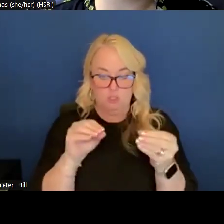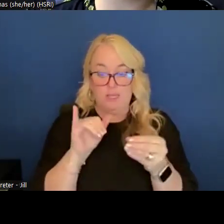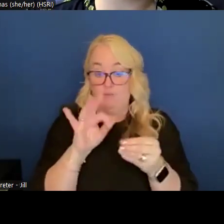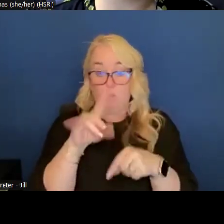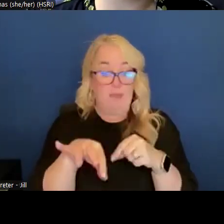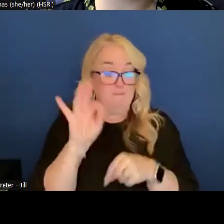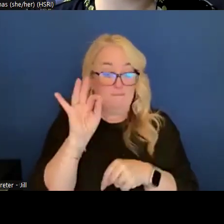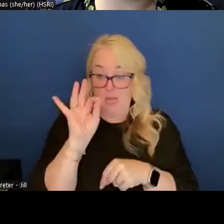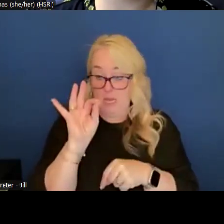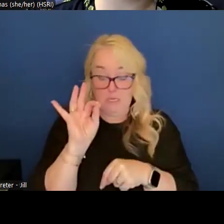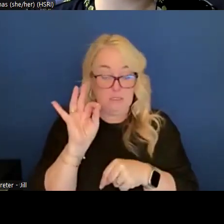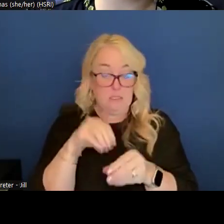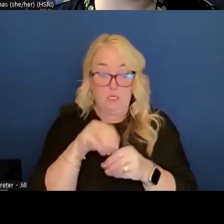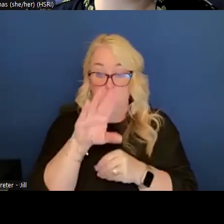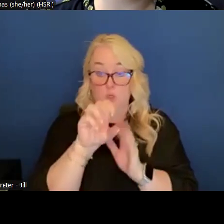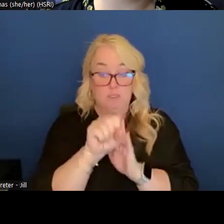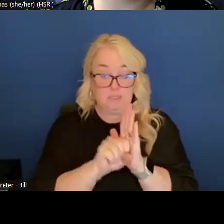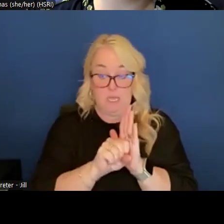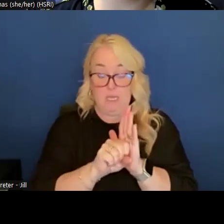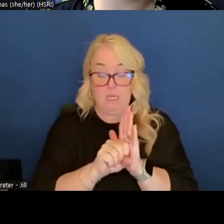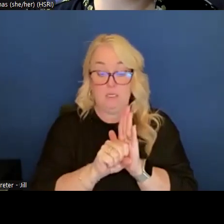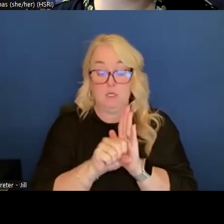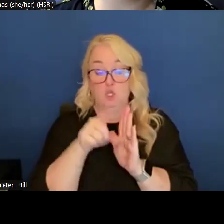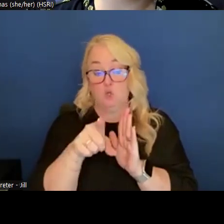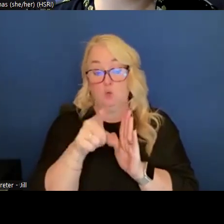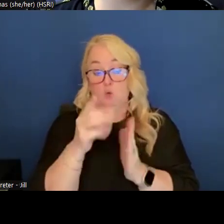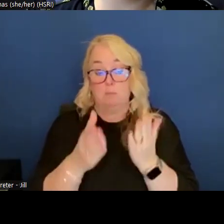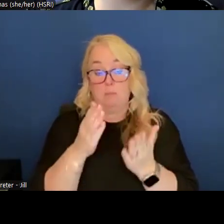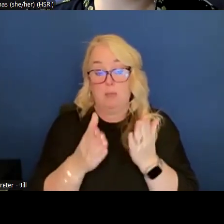waiver within your own state, the one that you might have, if